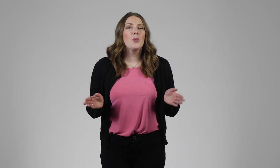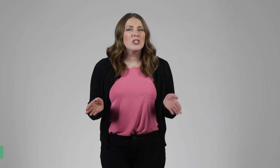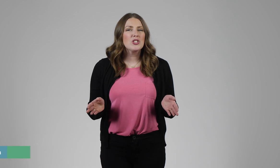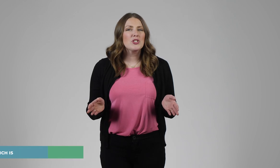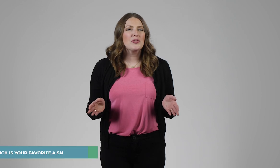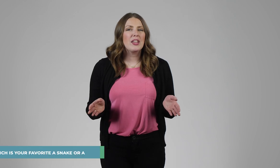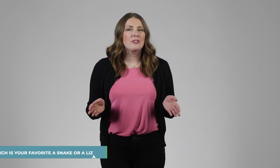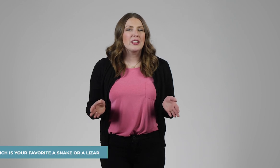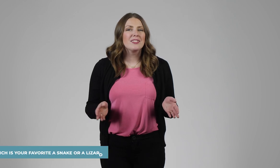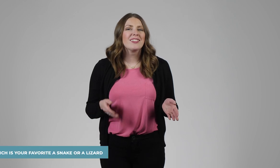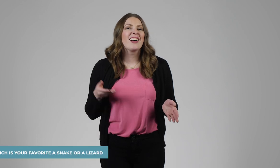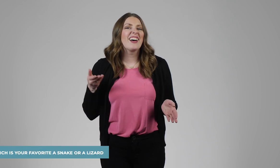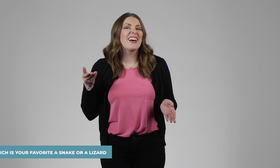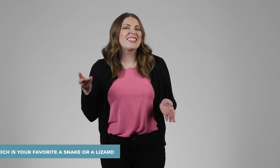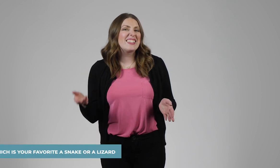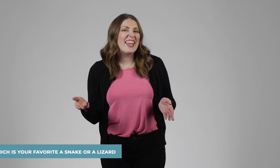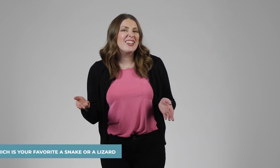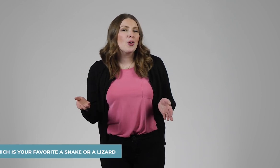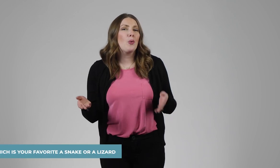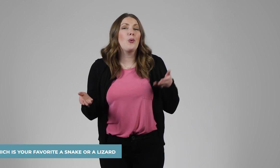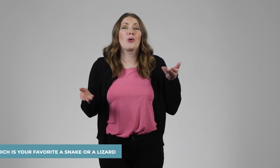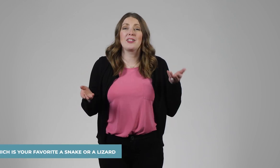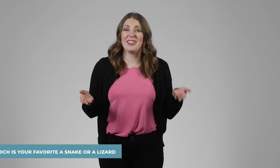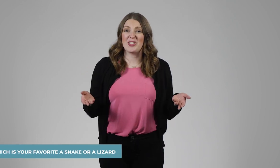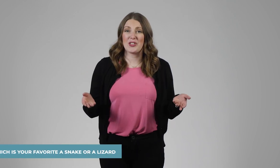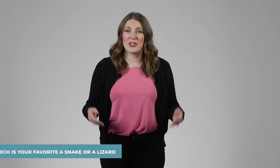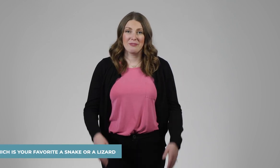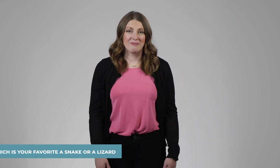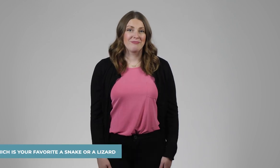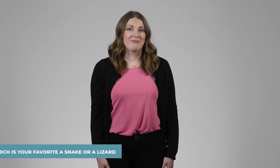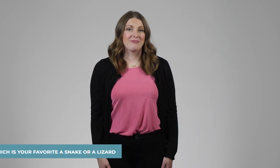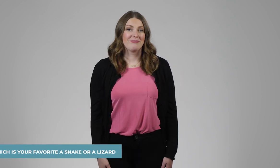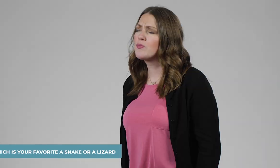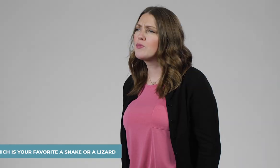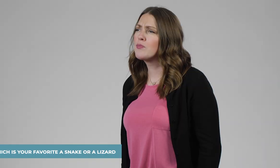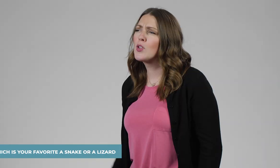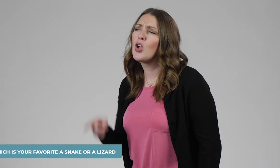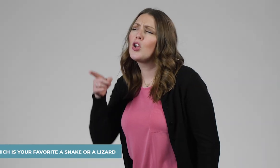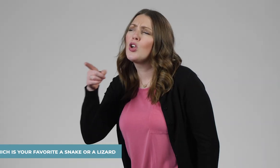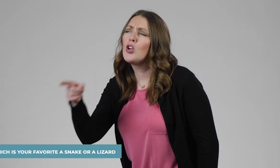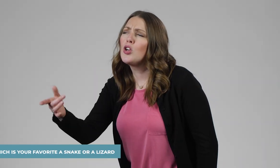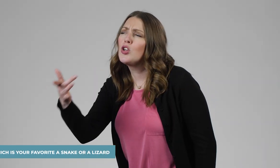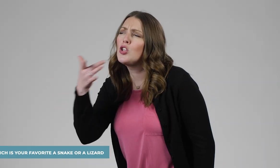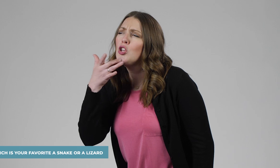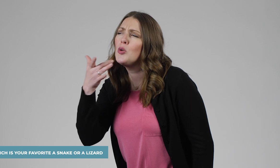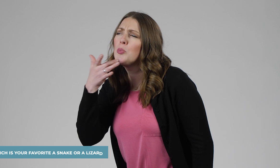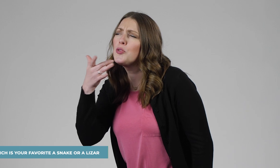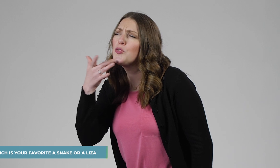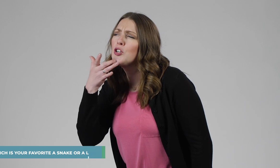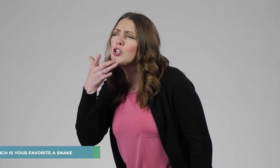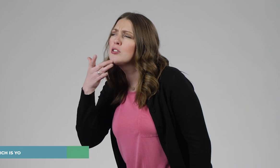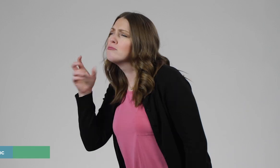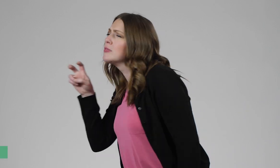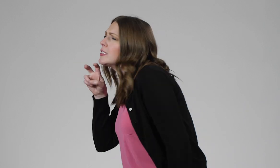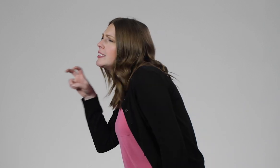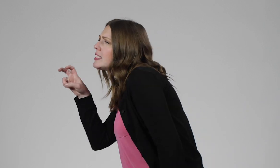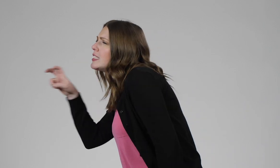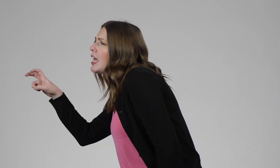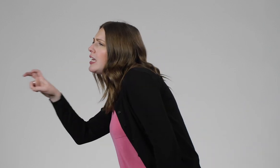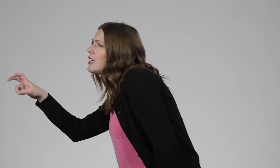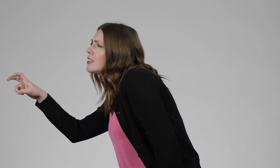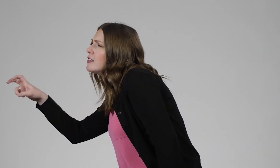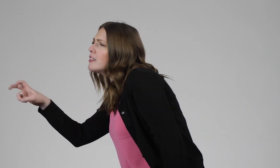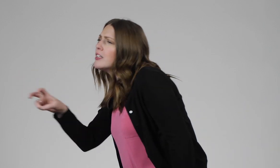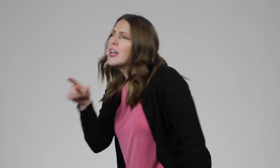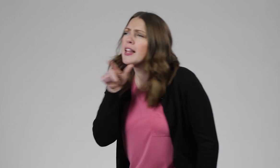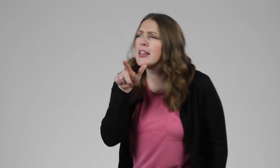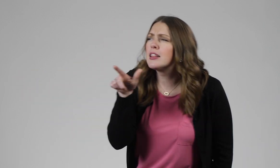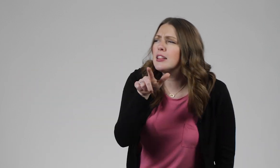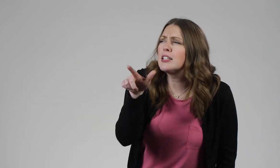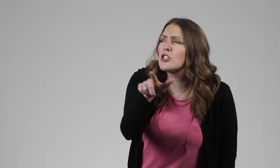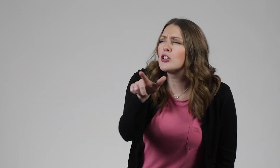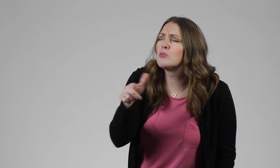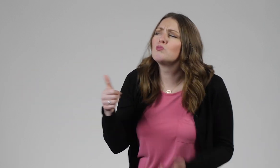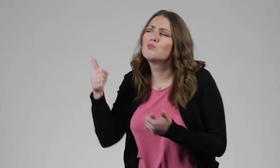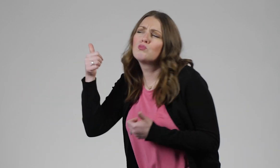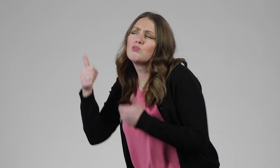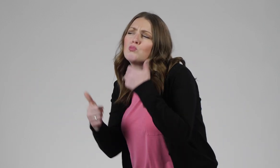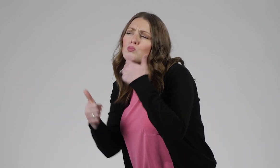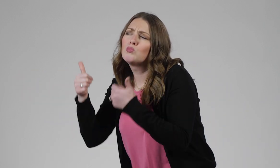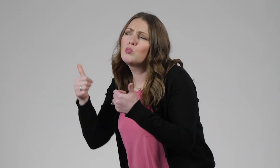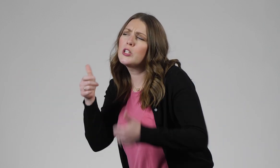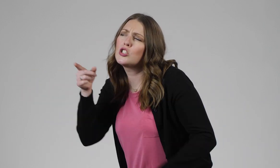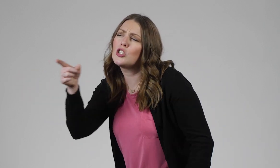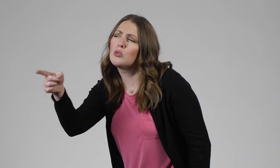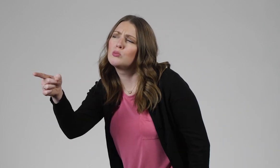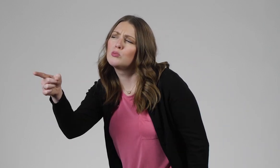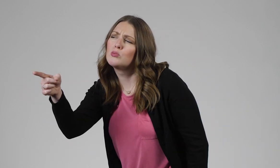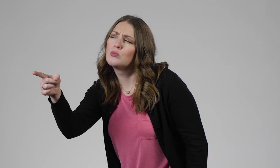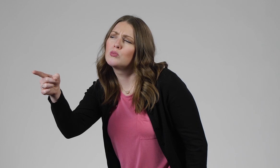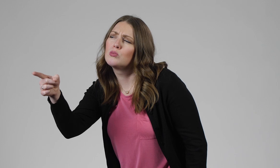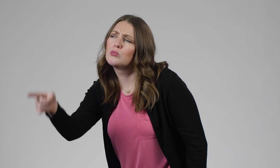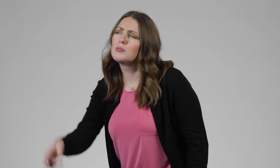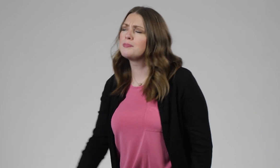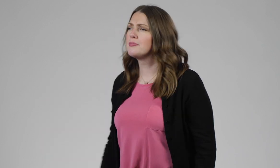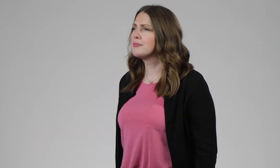Which is your favorite a snake or a lizard? 'You prefer snake lizard which you'?